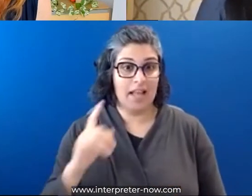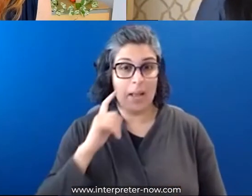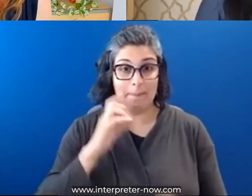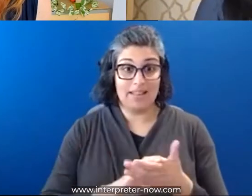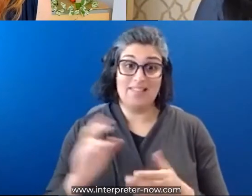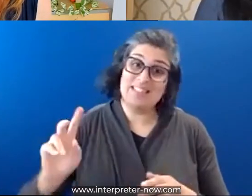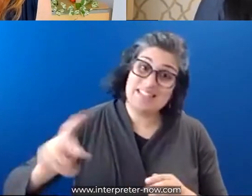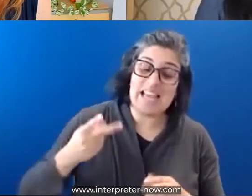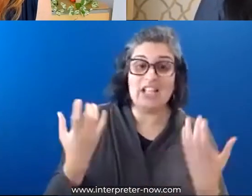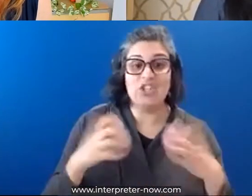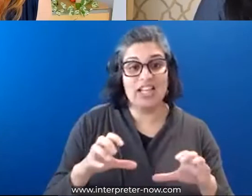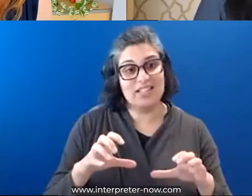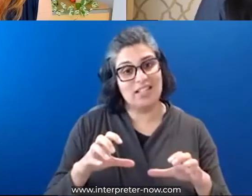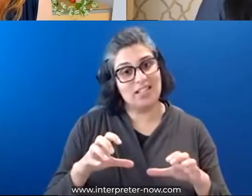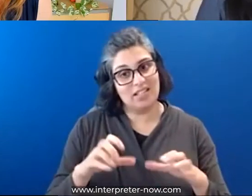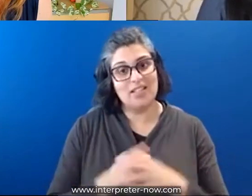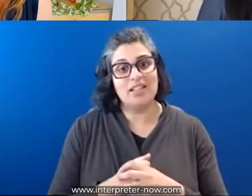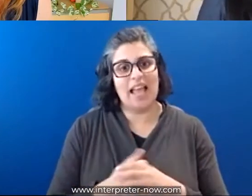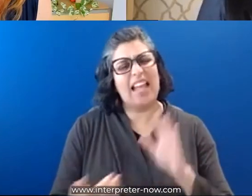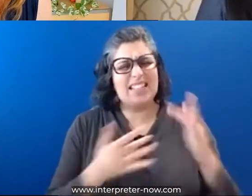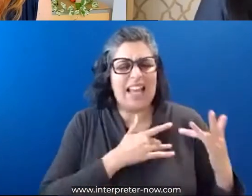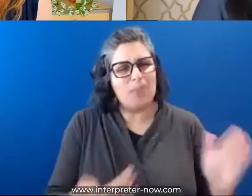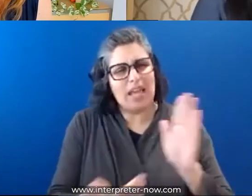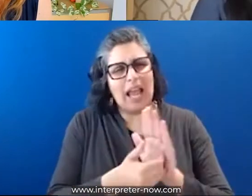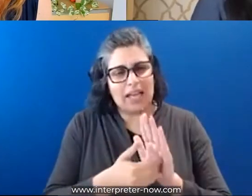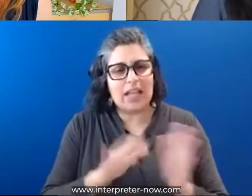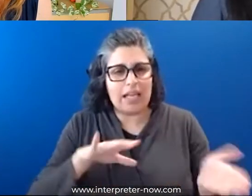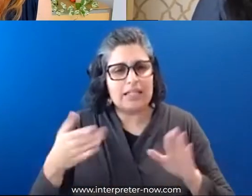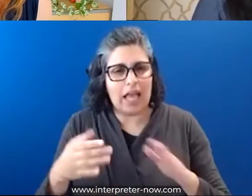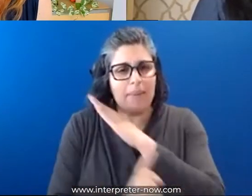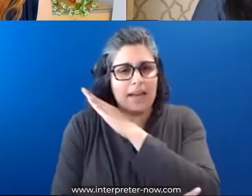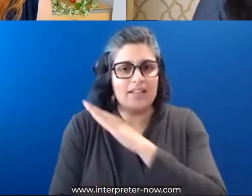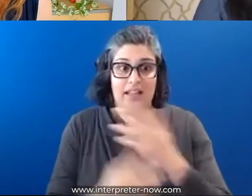and redemption, and are generally anti-death penalty. They didn't like what they saw in the criminal justice system.